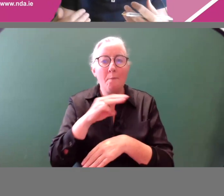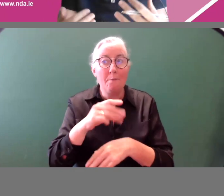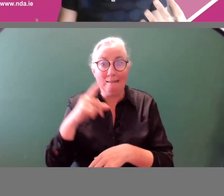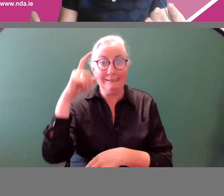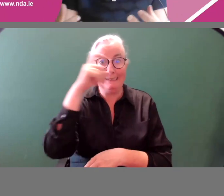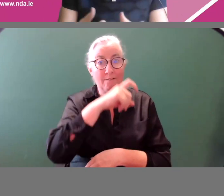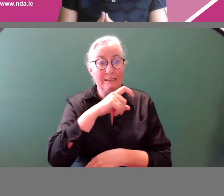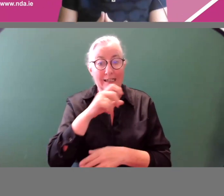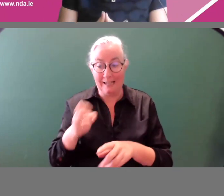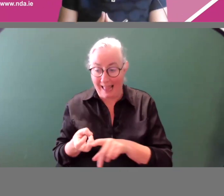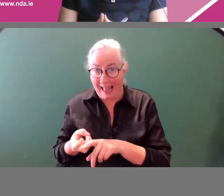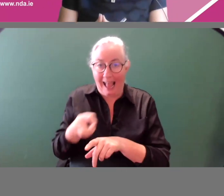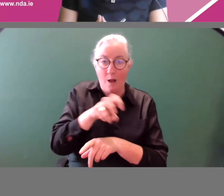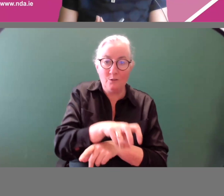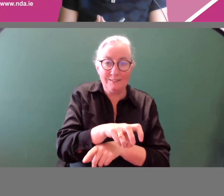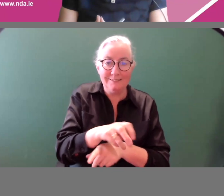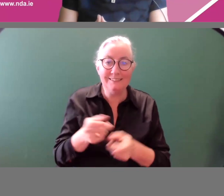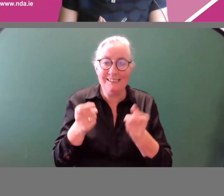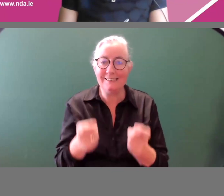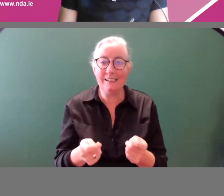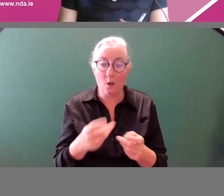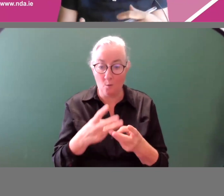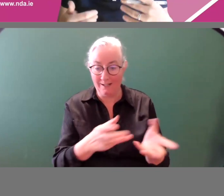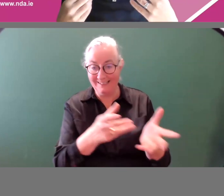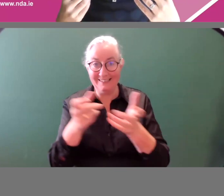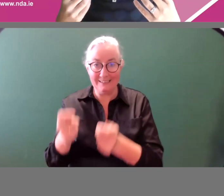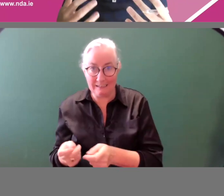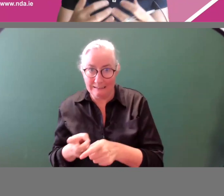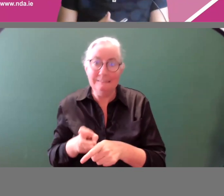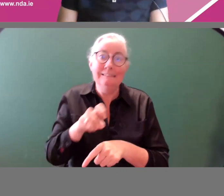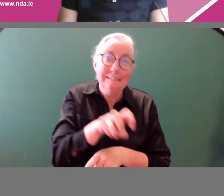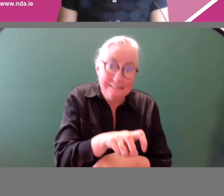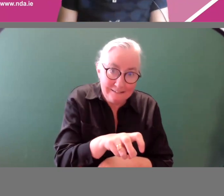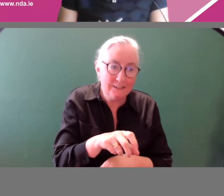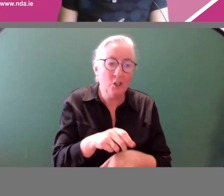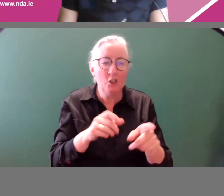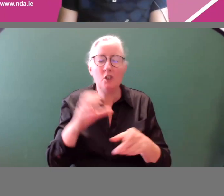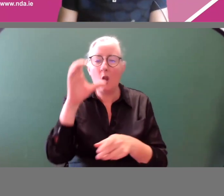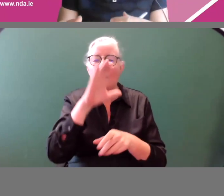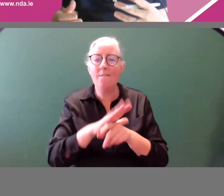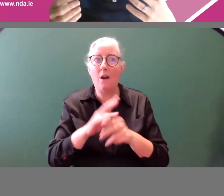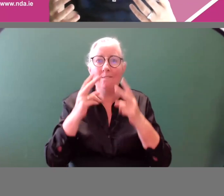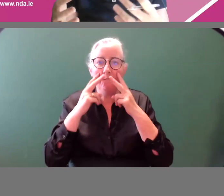get out of a seat once sitting down. We would also look for visual contrast between furniture and the